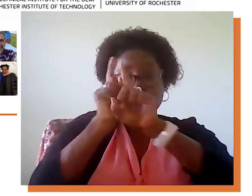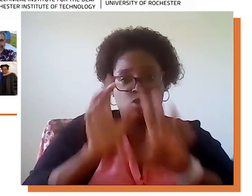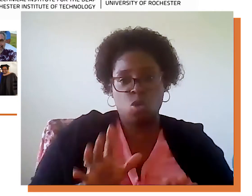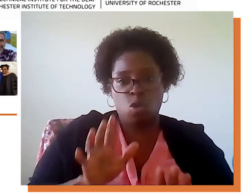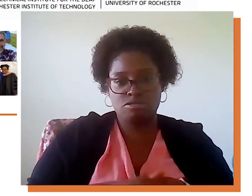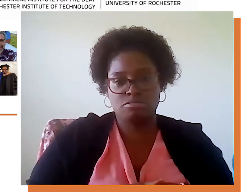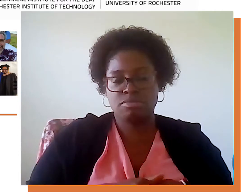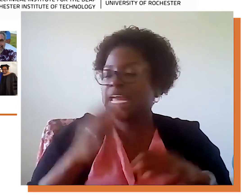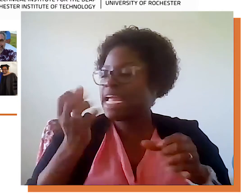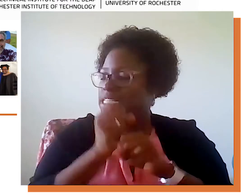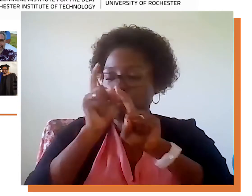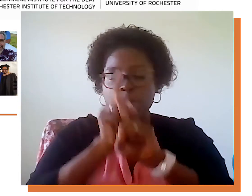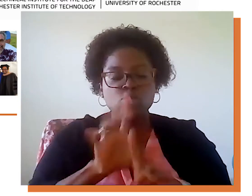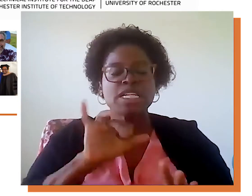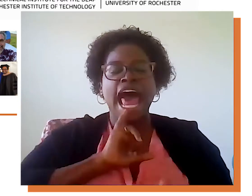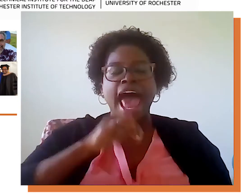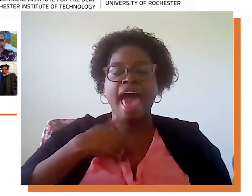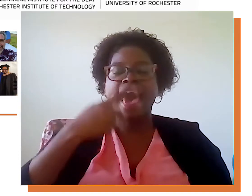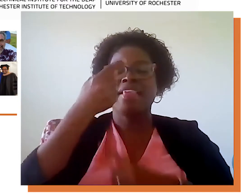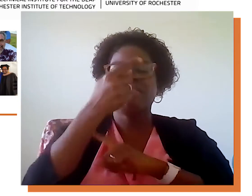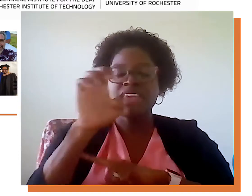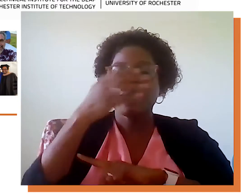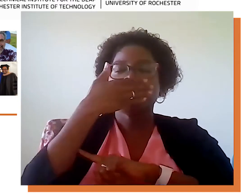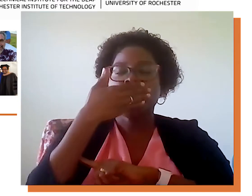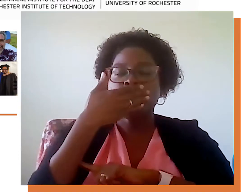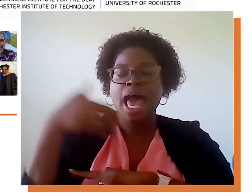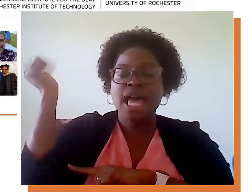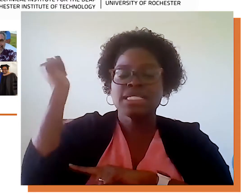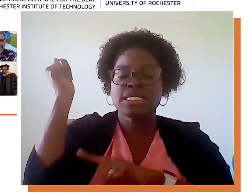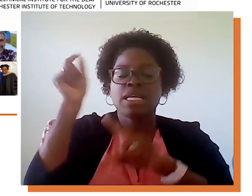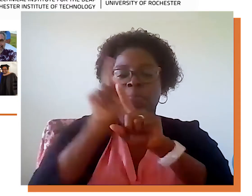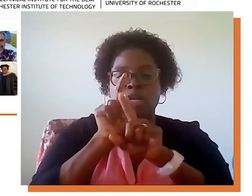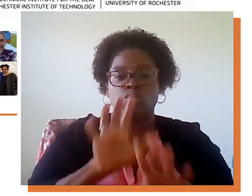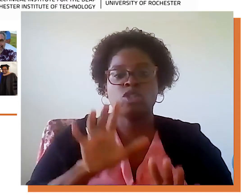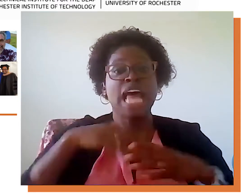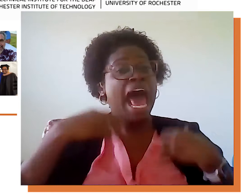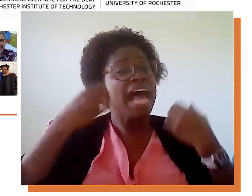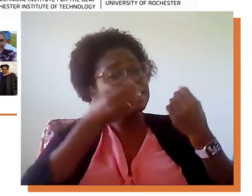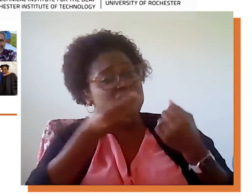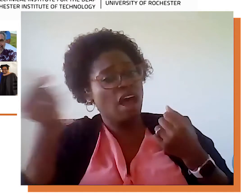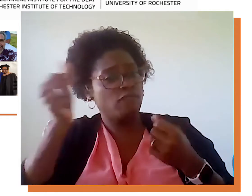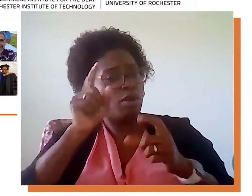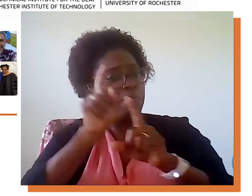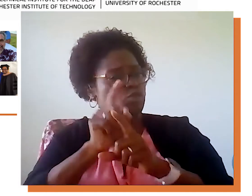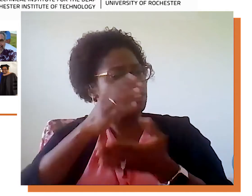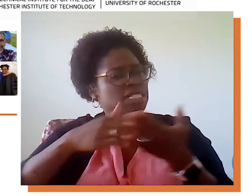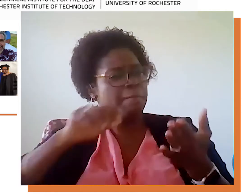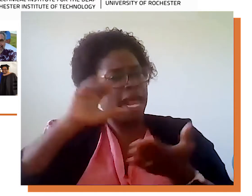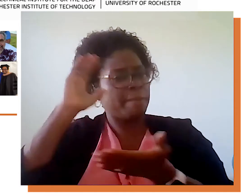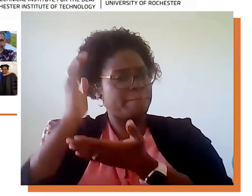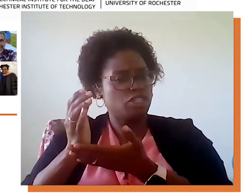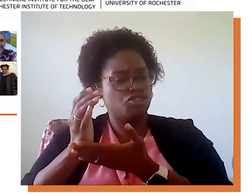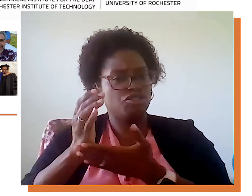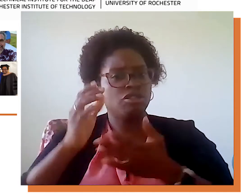Mentors are critical in your journey. I had the best mentors. I had several mentors. Some of them are pictured here.